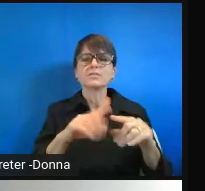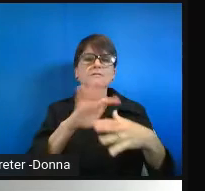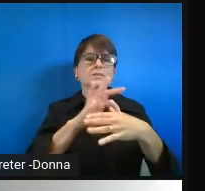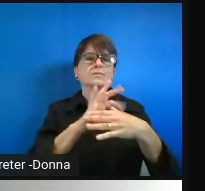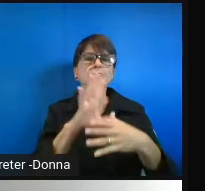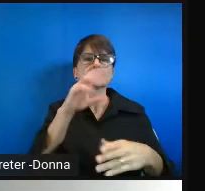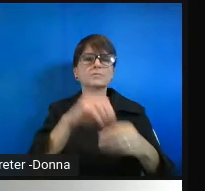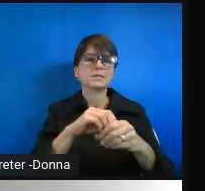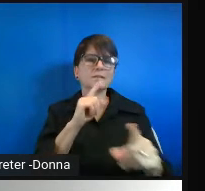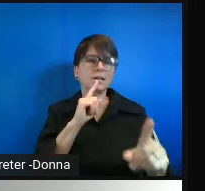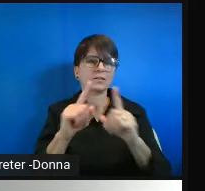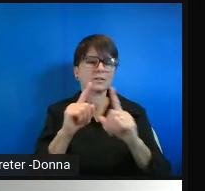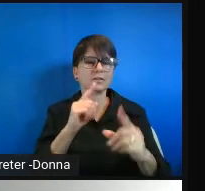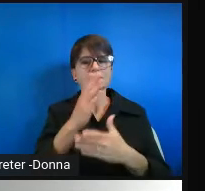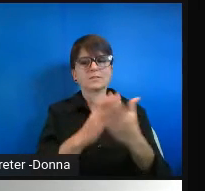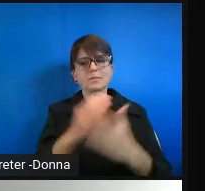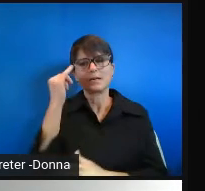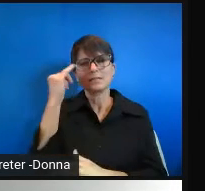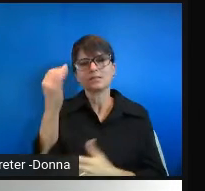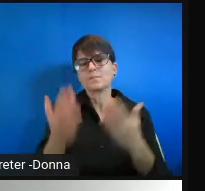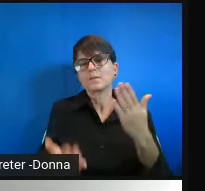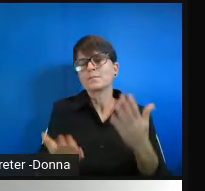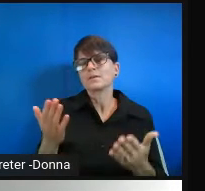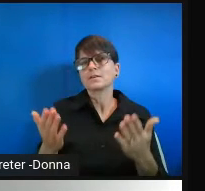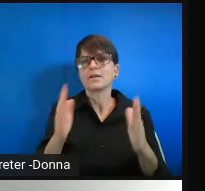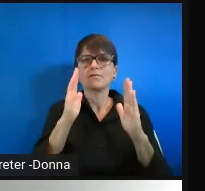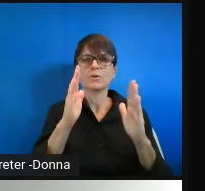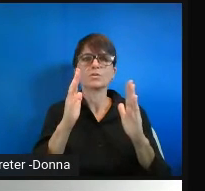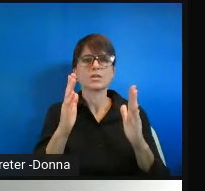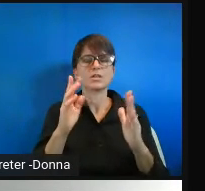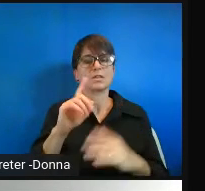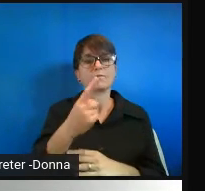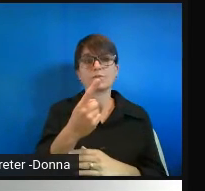Some ideas might be focusing on the first element in the dialog